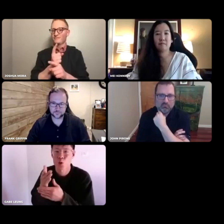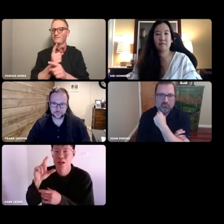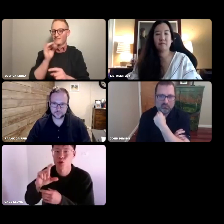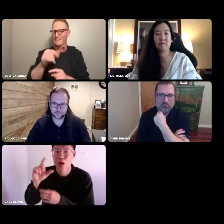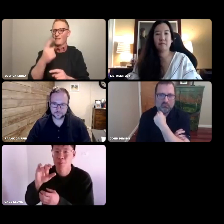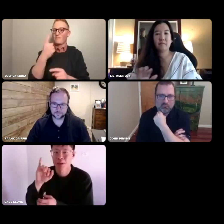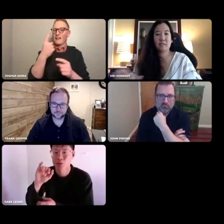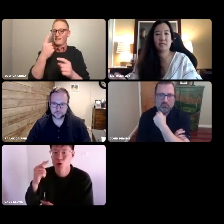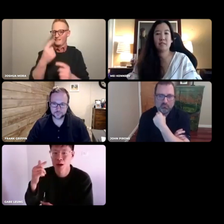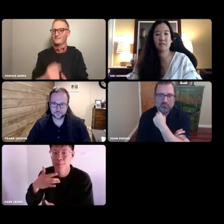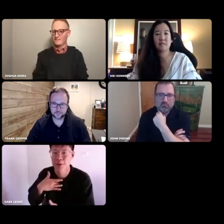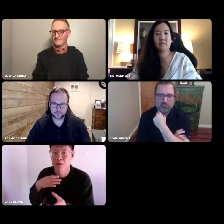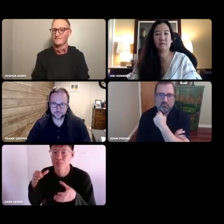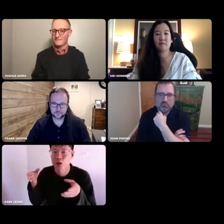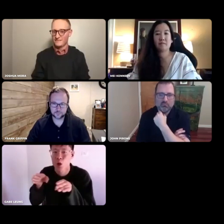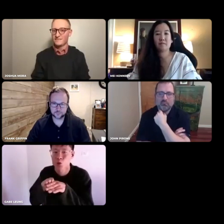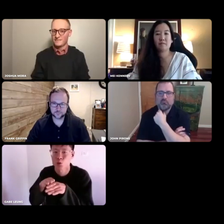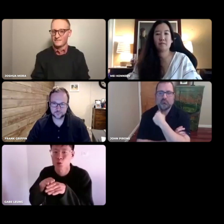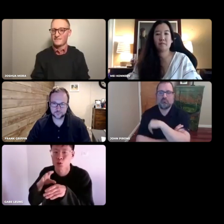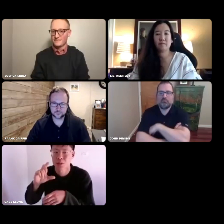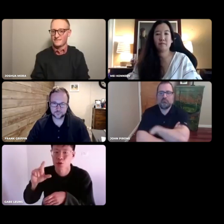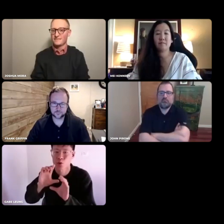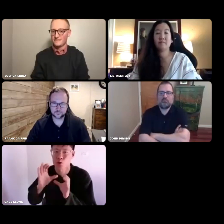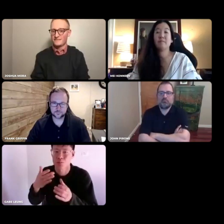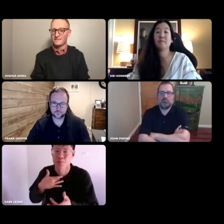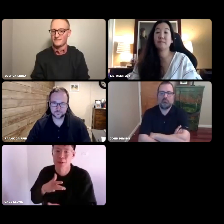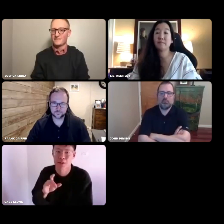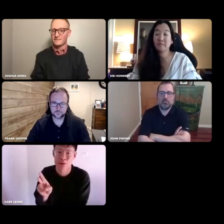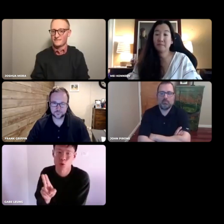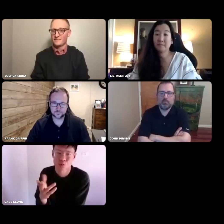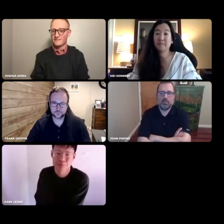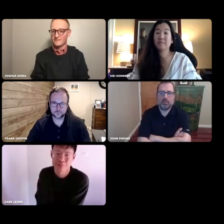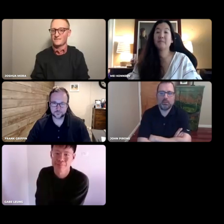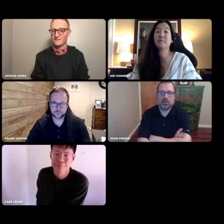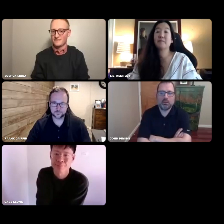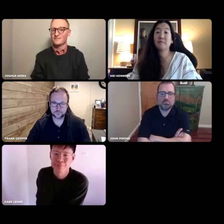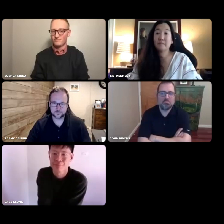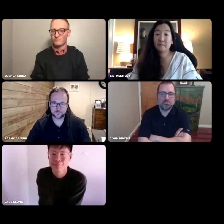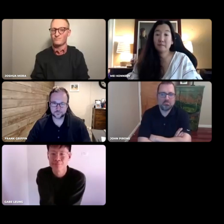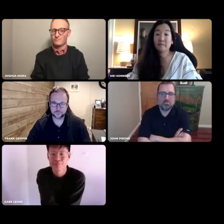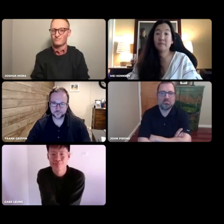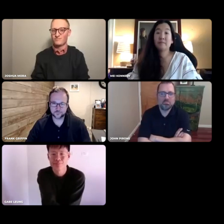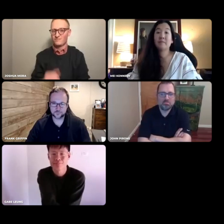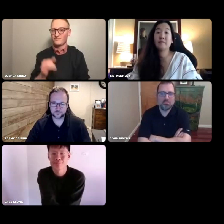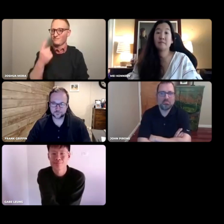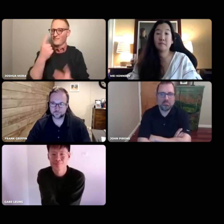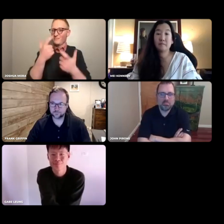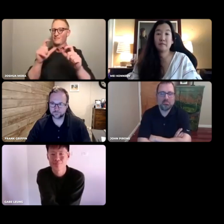We do that through a closed Instagram group.